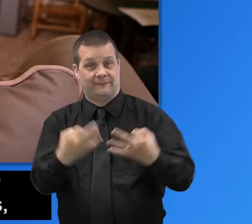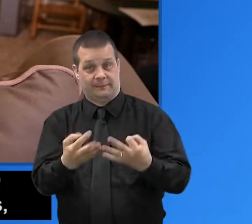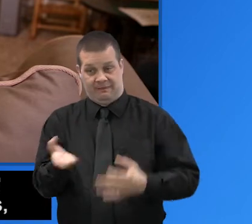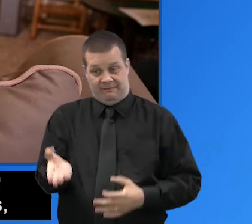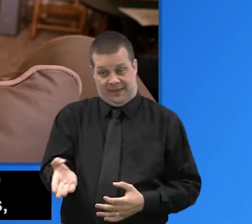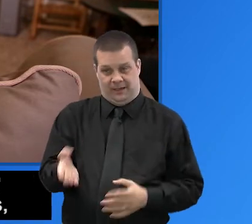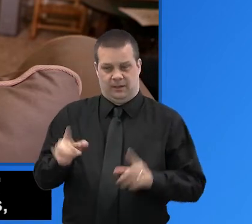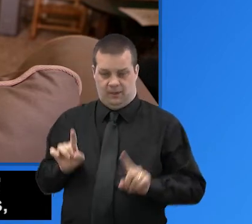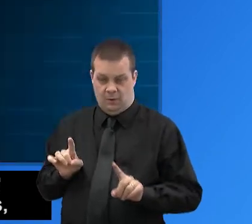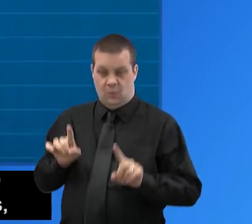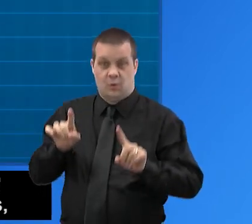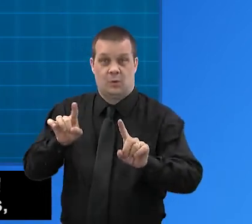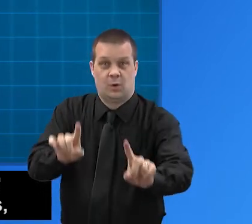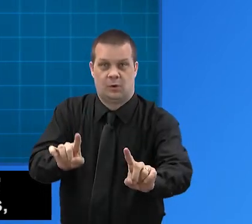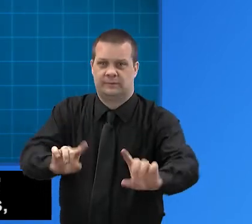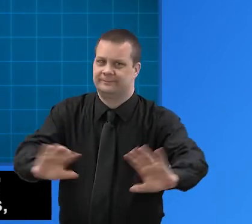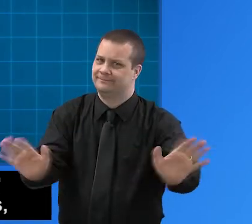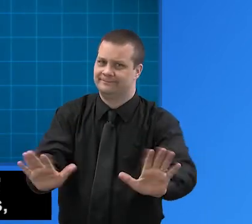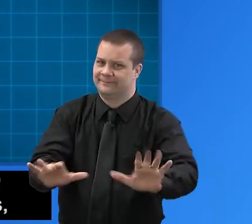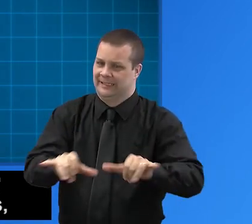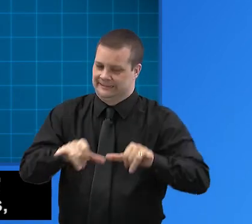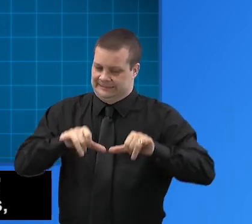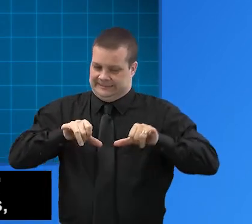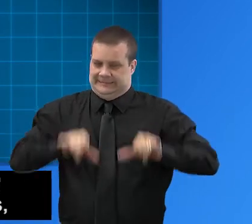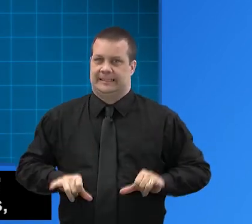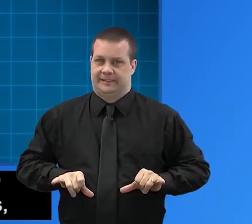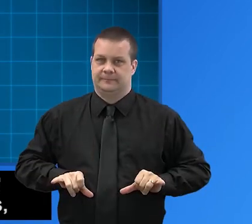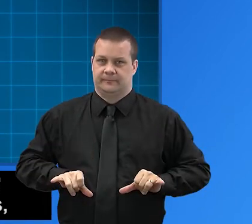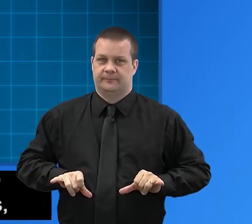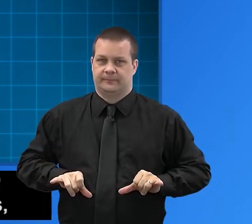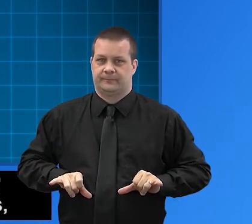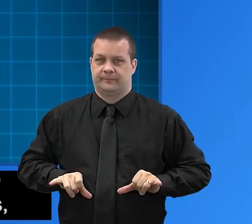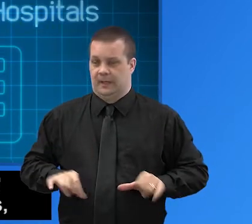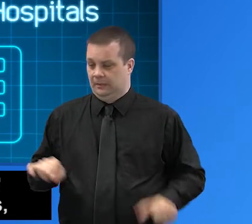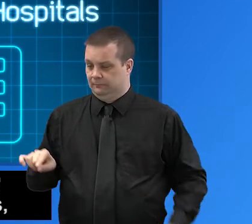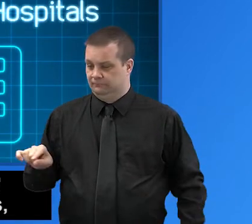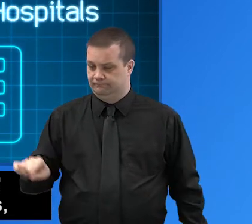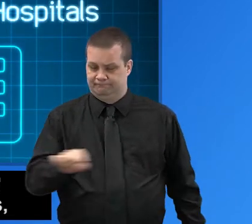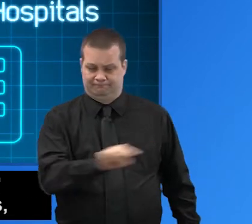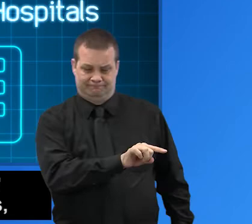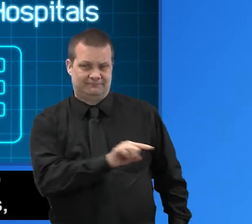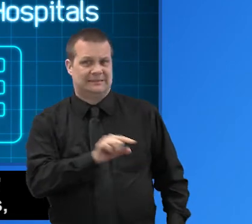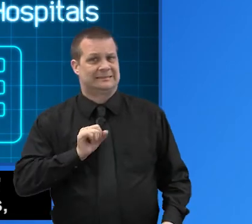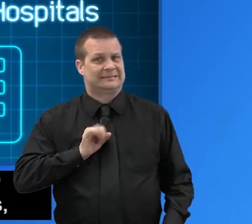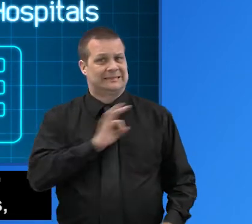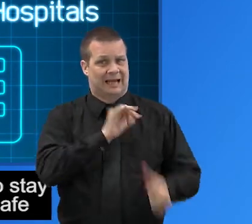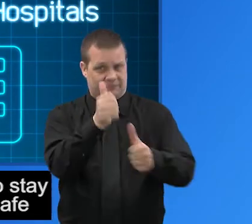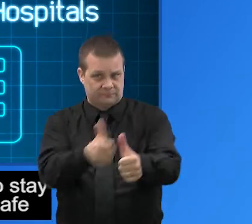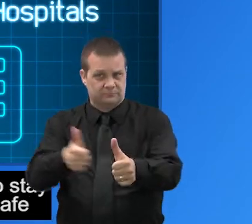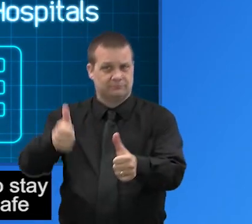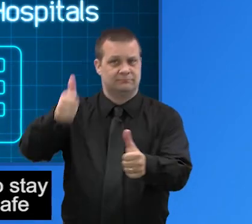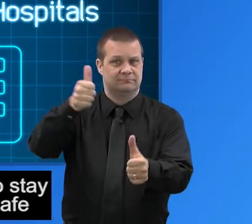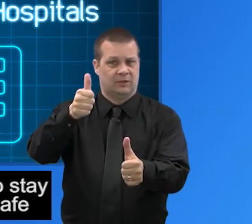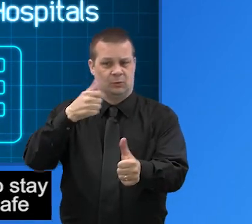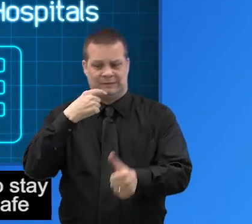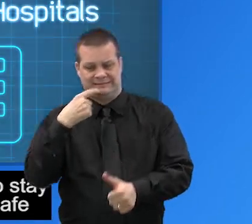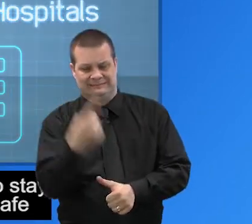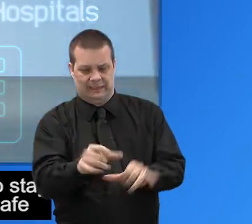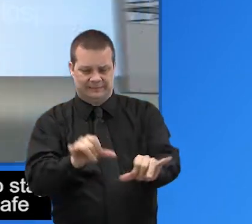Stay where you are! Children and adults in schools, daycares, hospitals, nursing homes, or other places will be